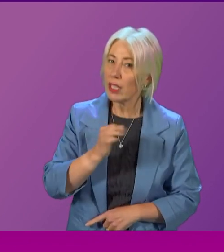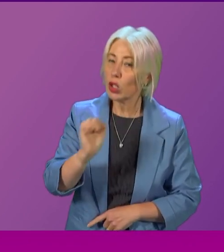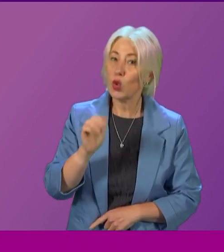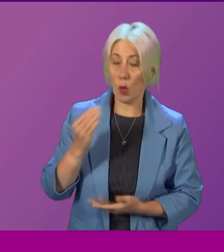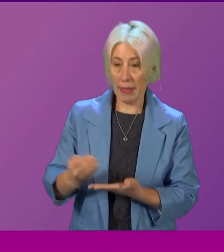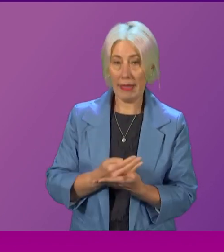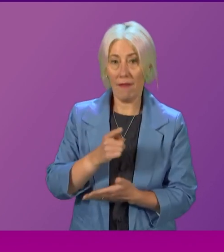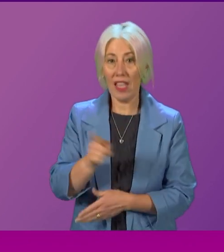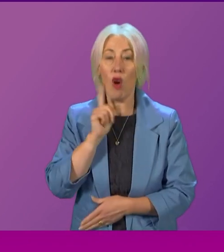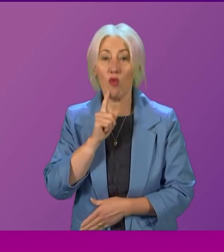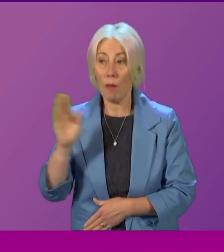women in all their diversity .”